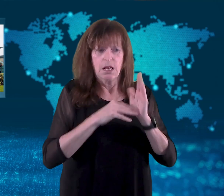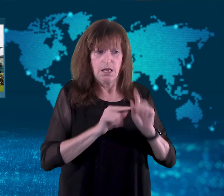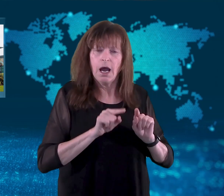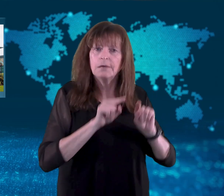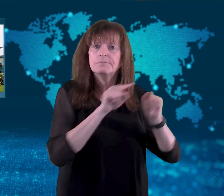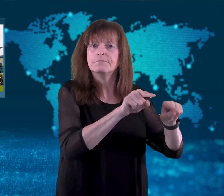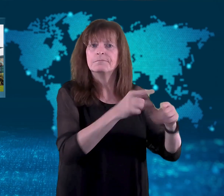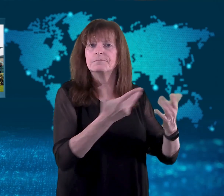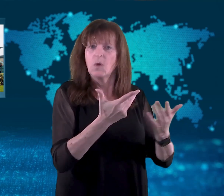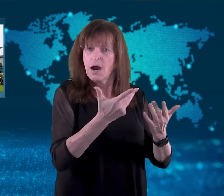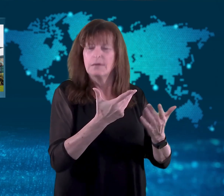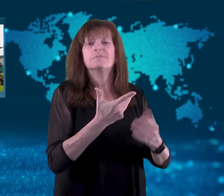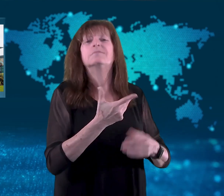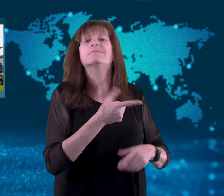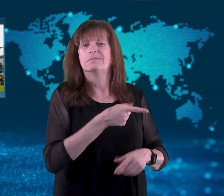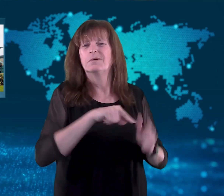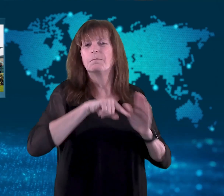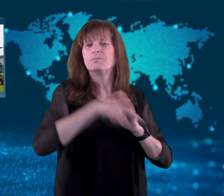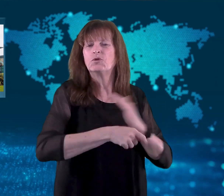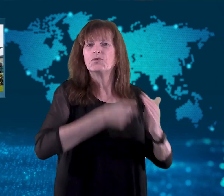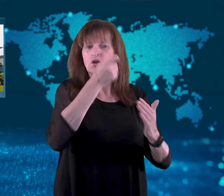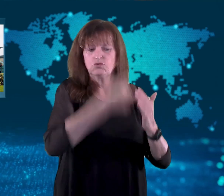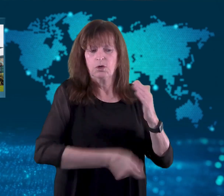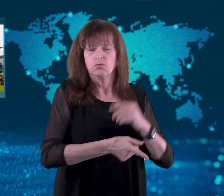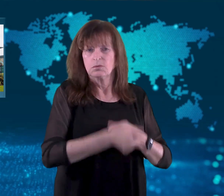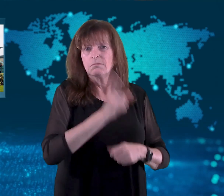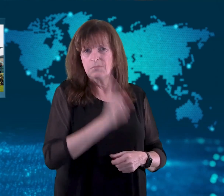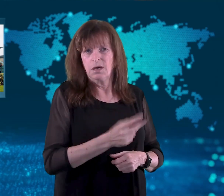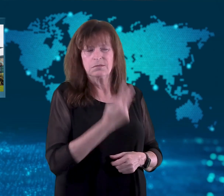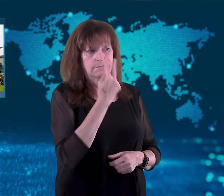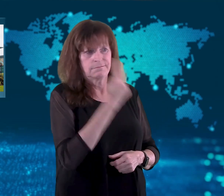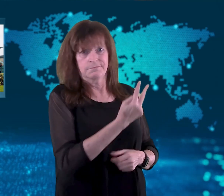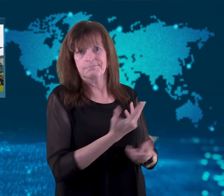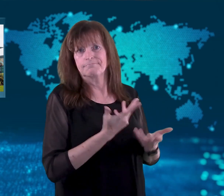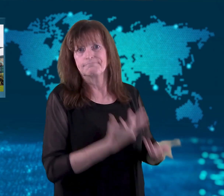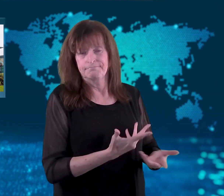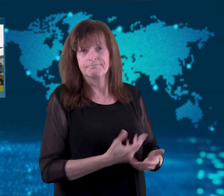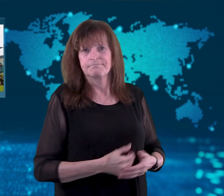or not to send her to New Zealand to face murder charges.